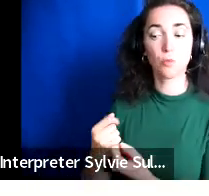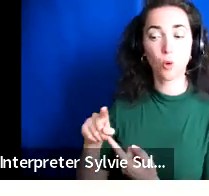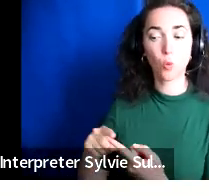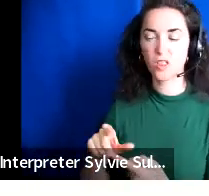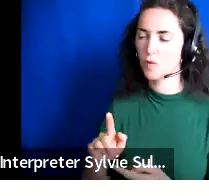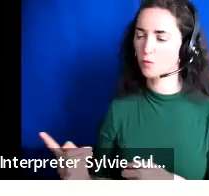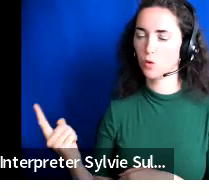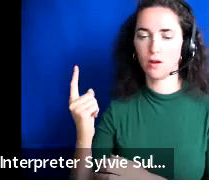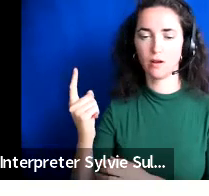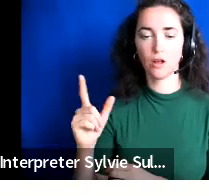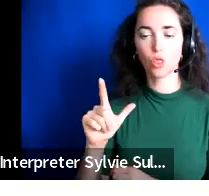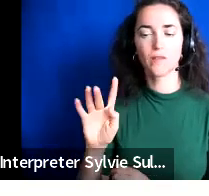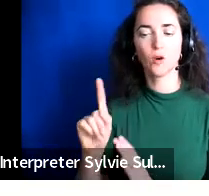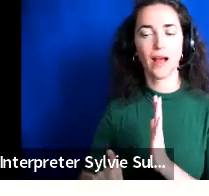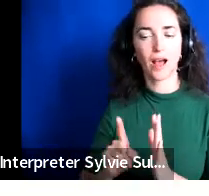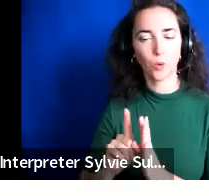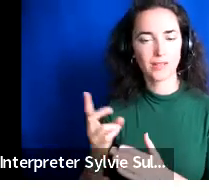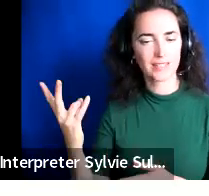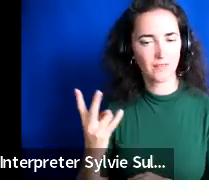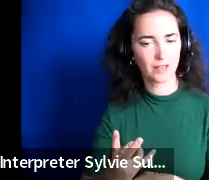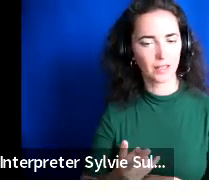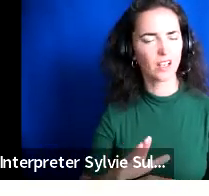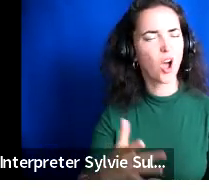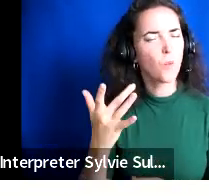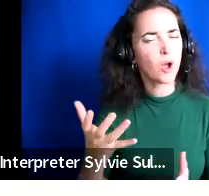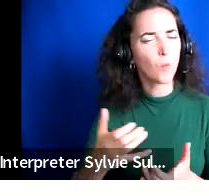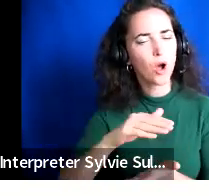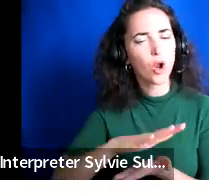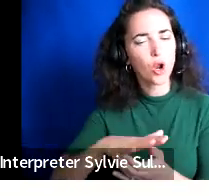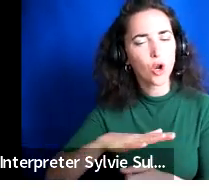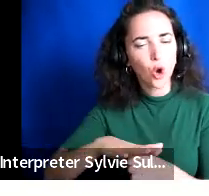So why do we want local crisis centers? Because they are suicide.